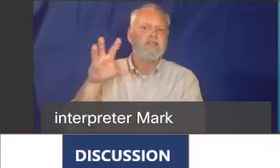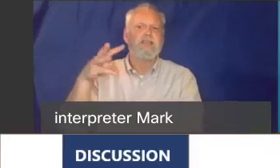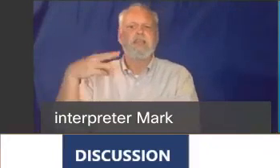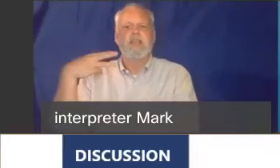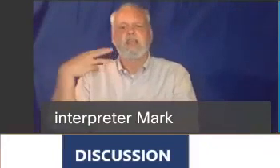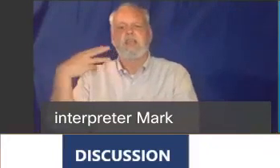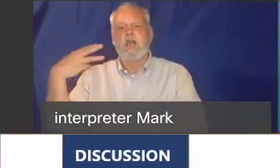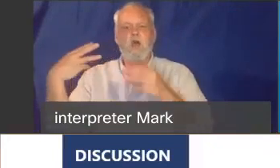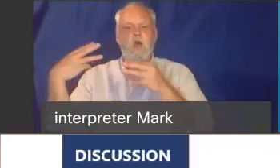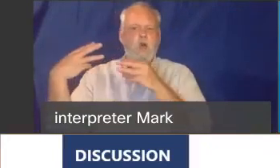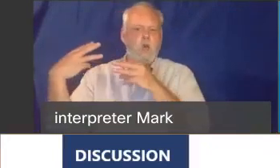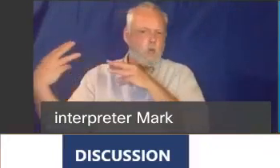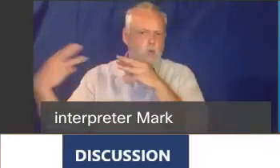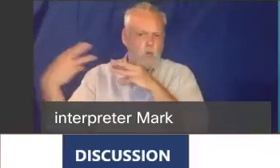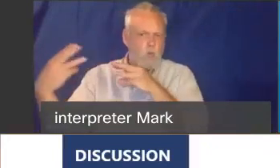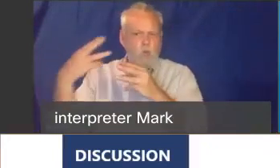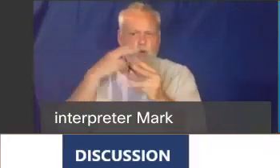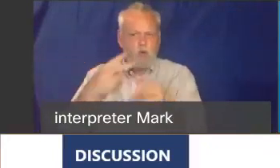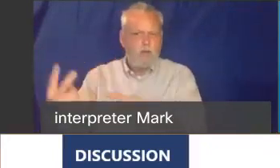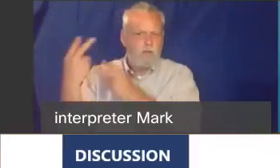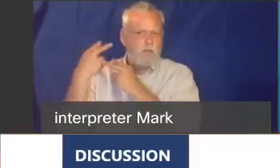Got it Thank you so much.